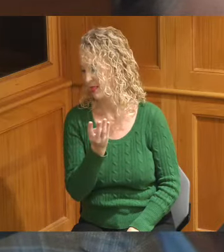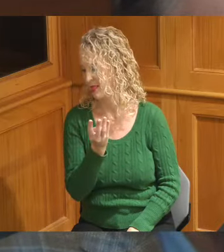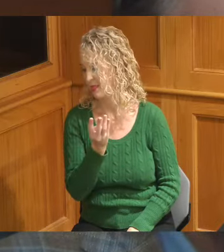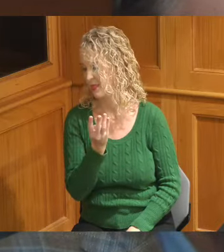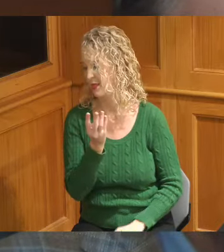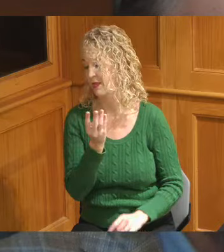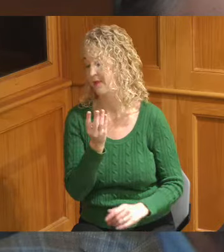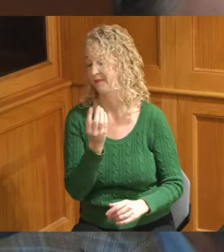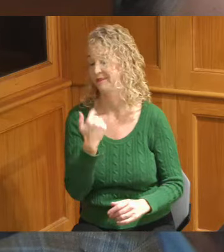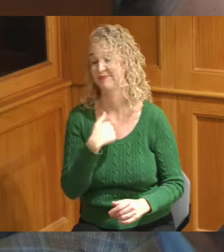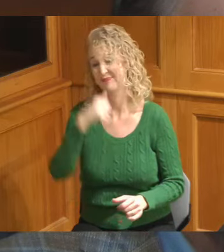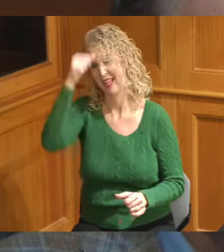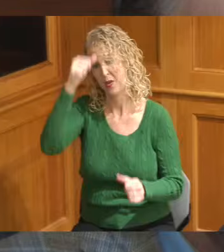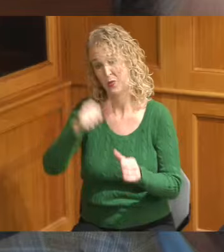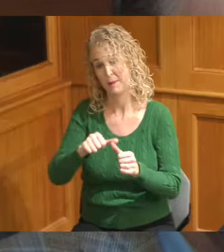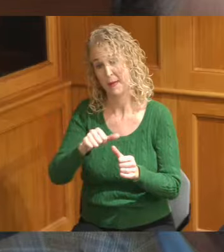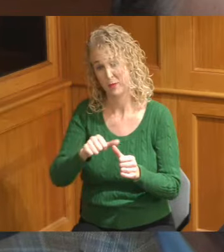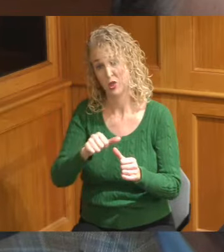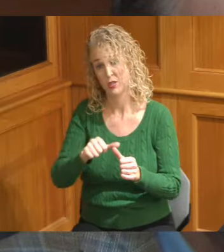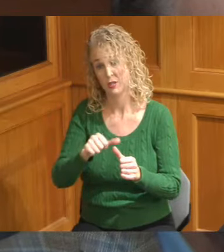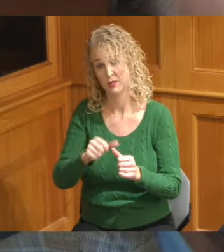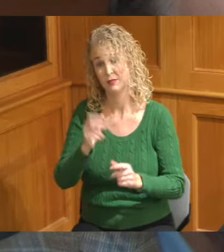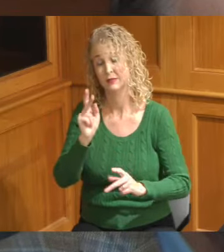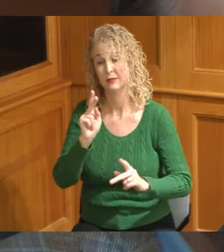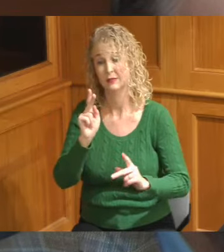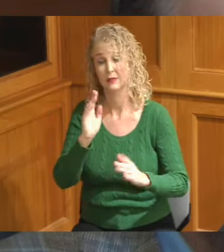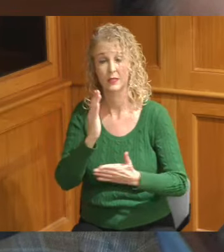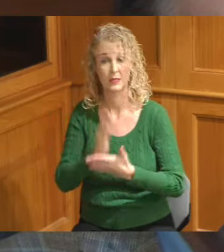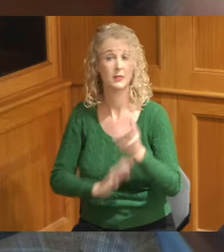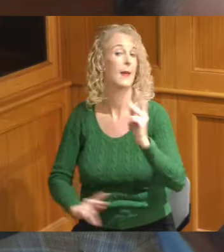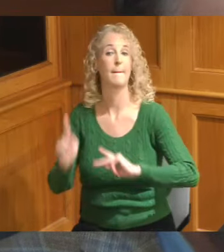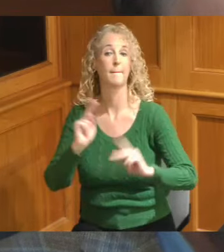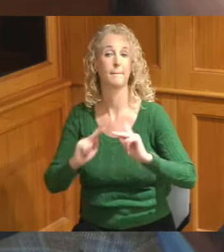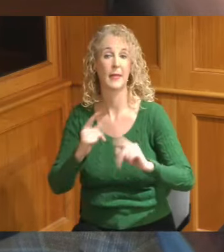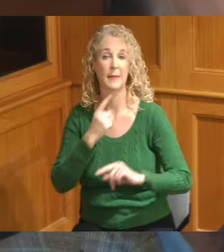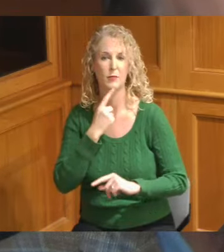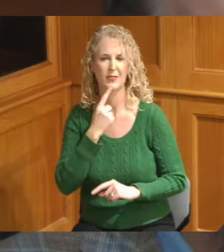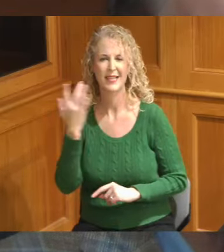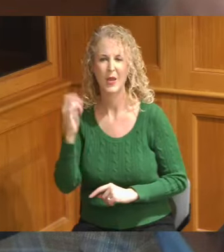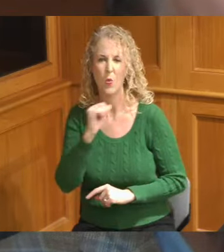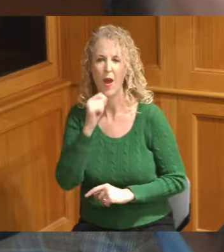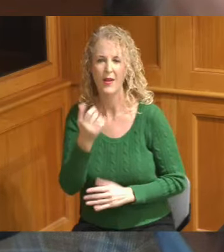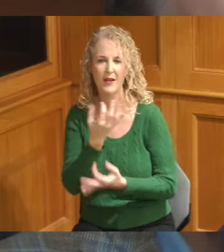I remember, you know, there was some fans that said, "Hey, why don't we have a free watch party?"